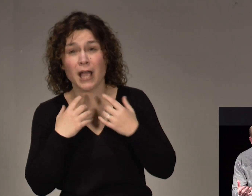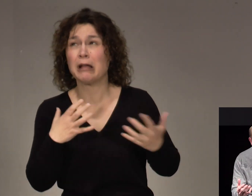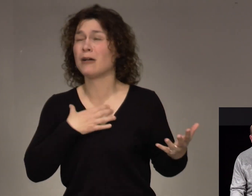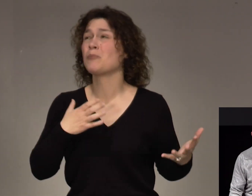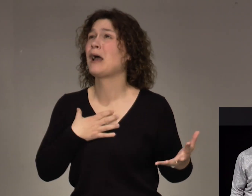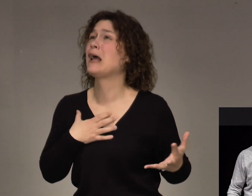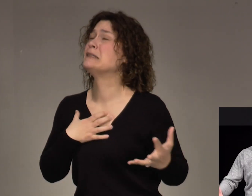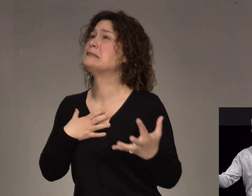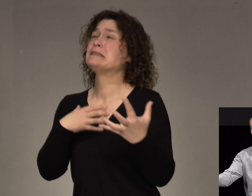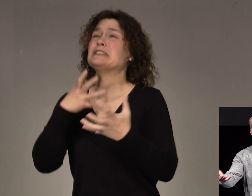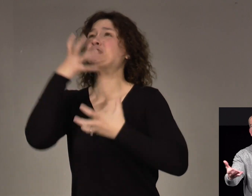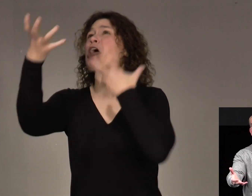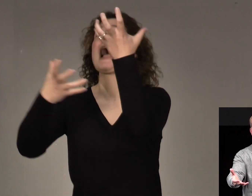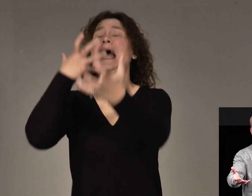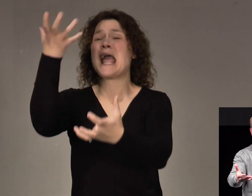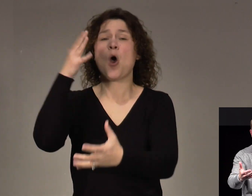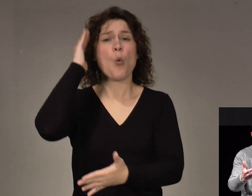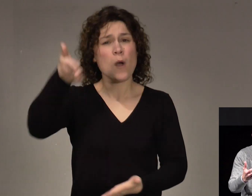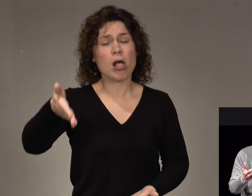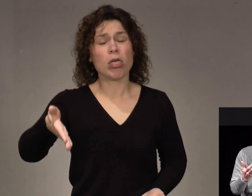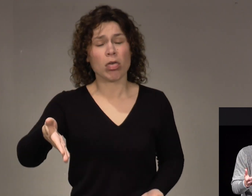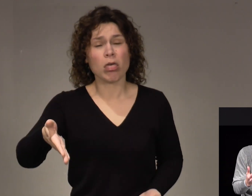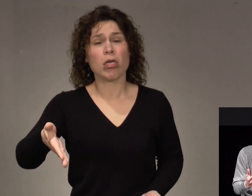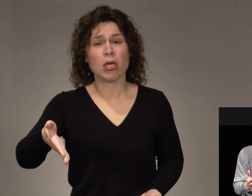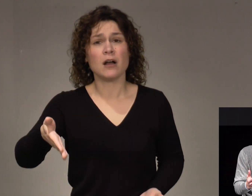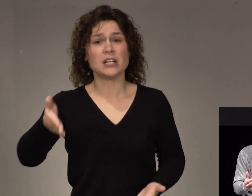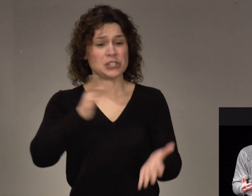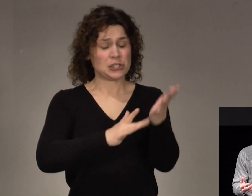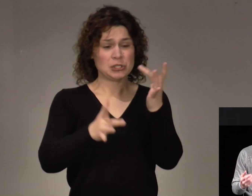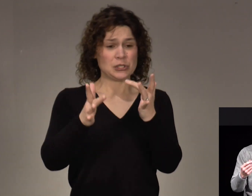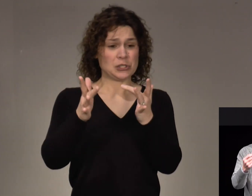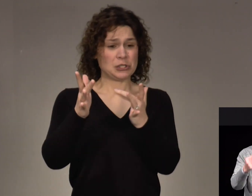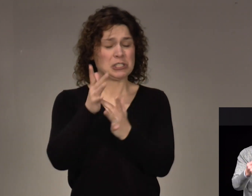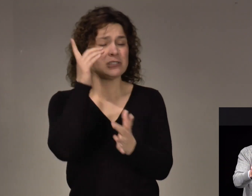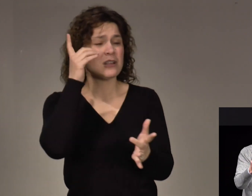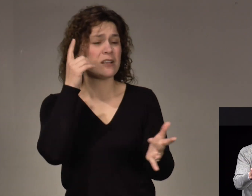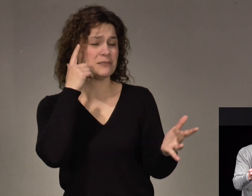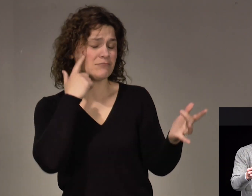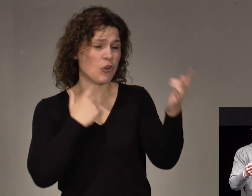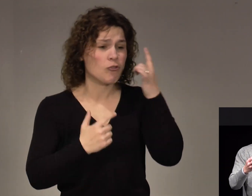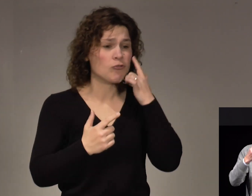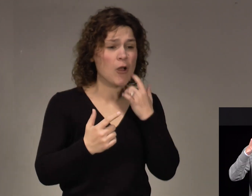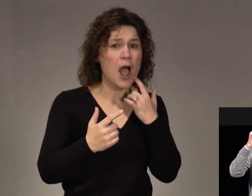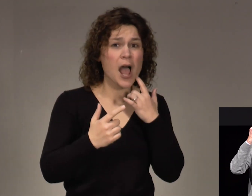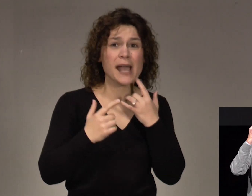out. Jesus wept at the death of His friend Lazarus and we will too. But when